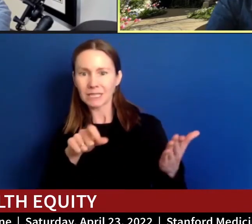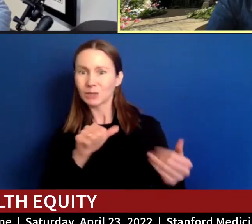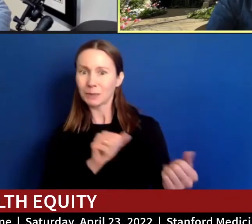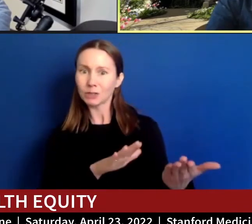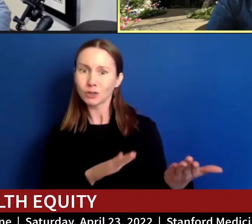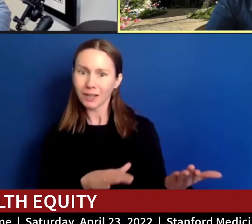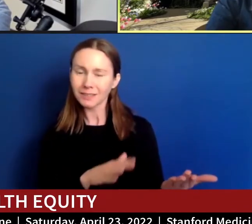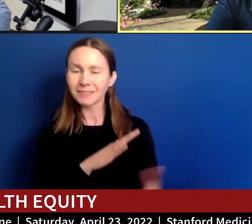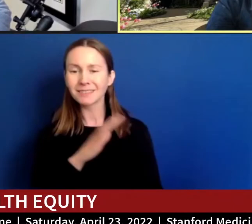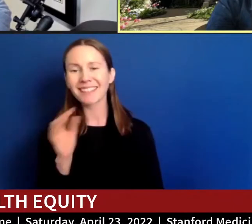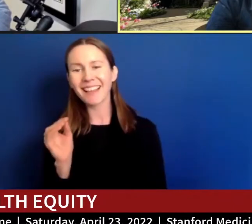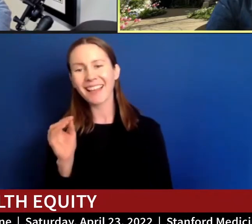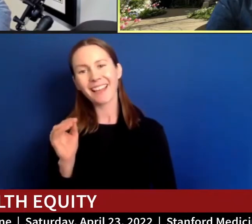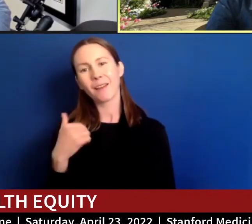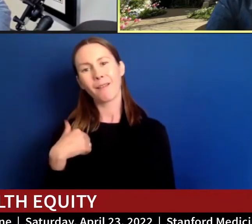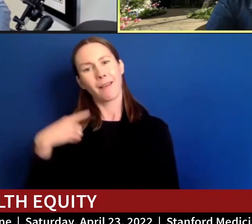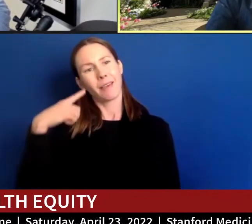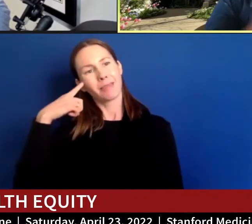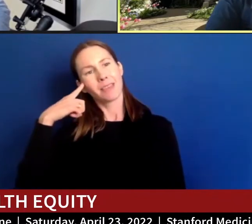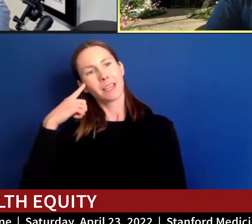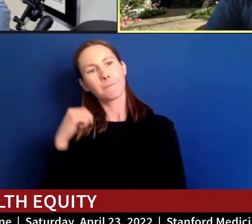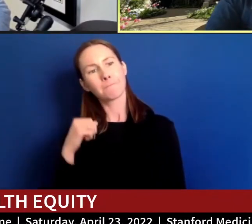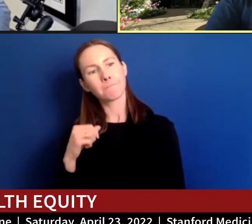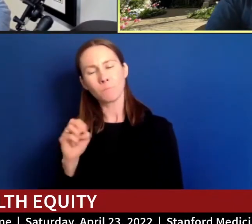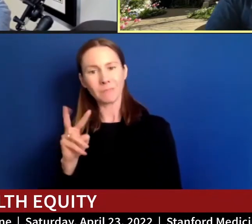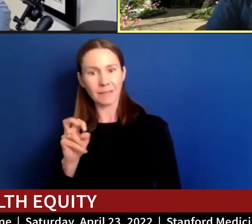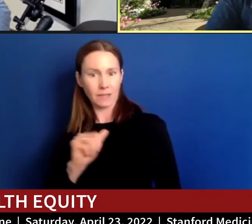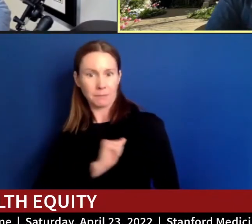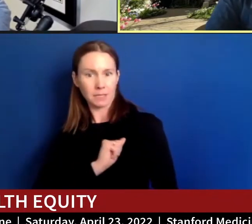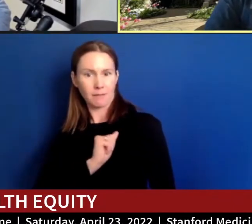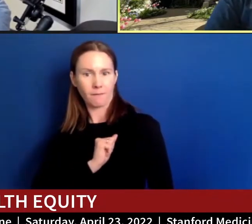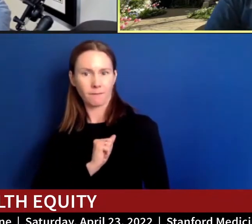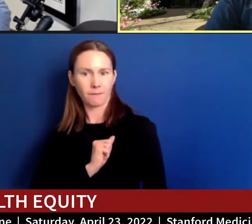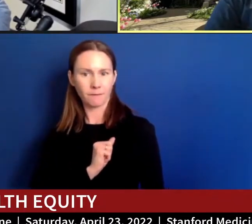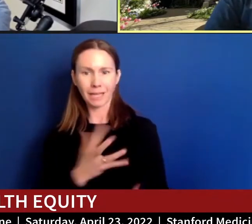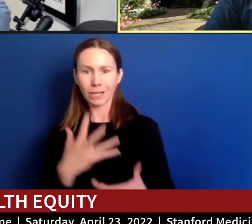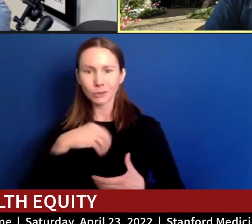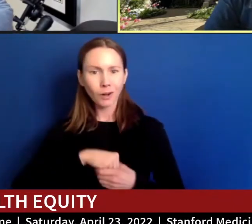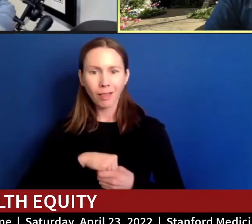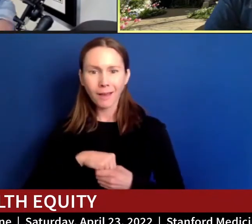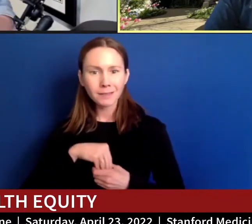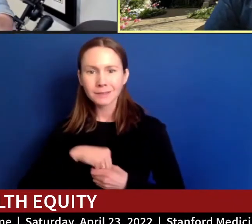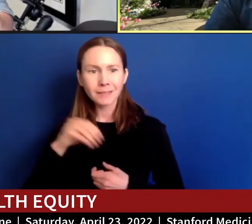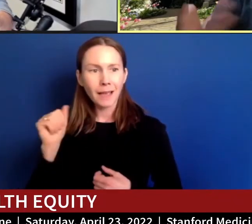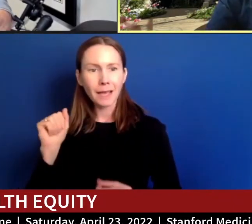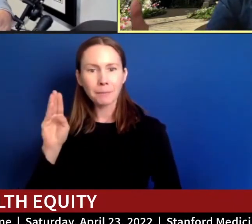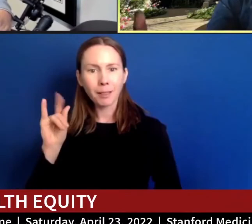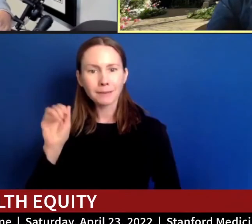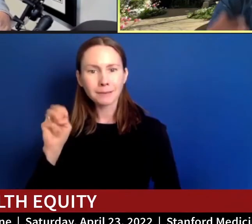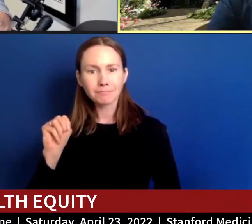And I think even myself, the internalized ableism that I have, there are many things that I don't